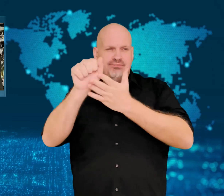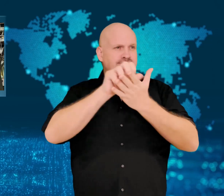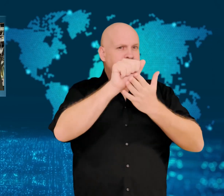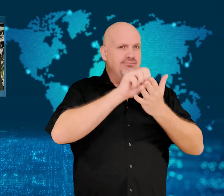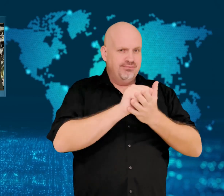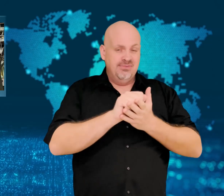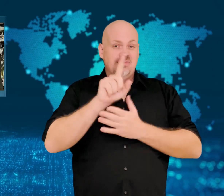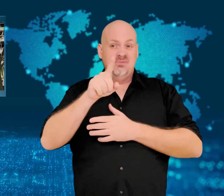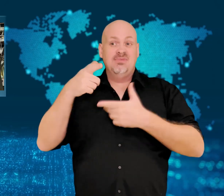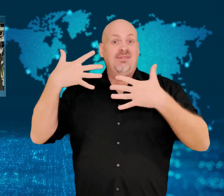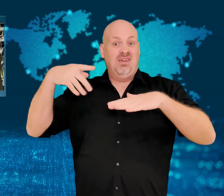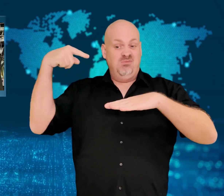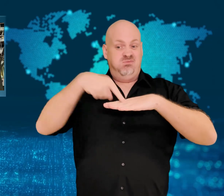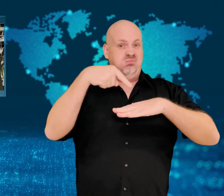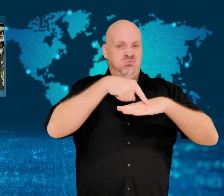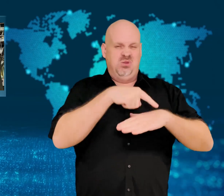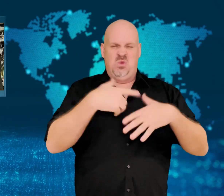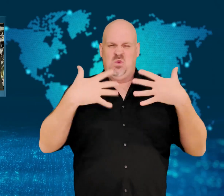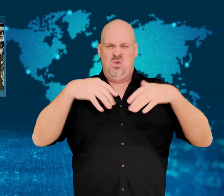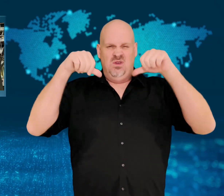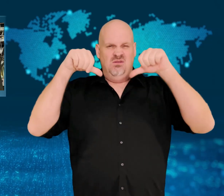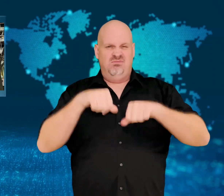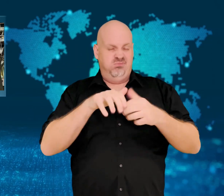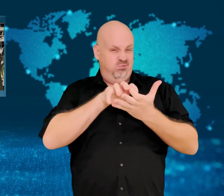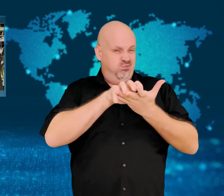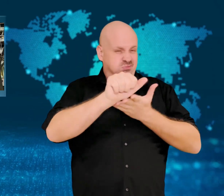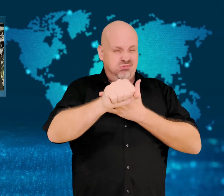but the strikes were devastating.